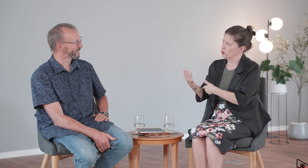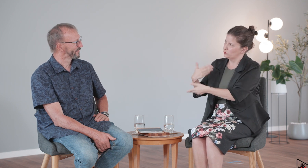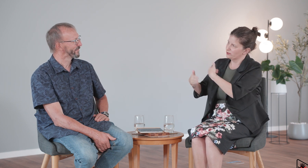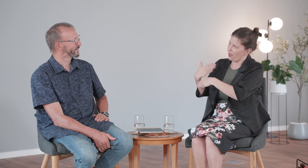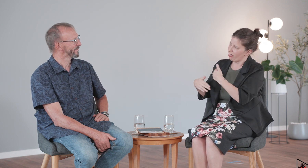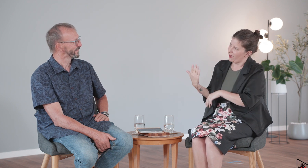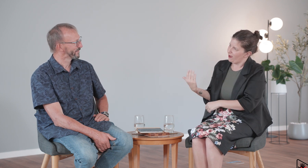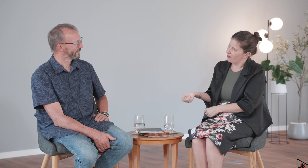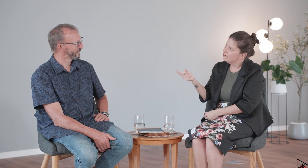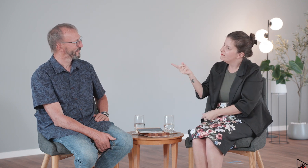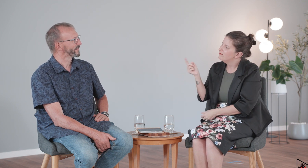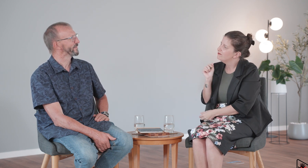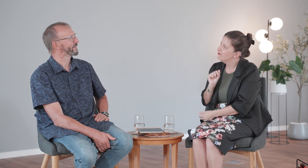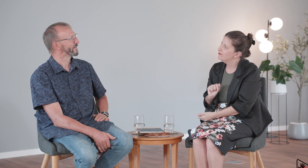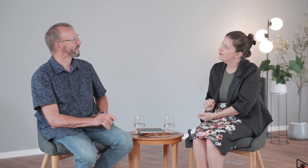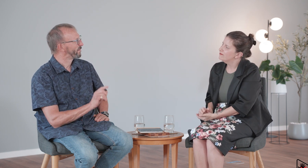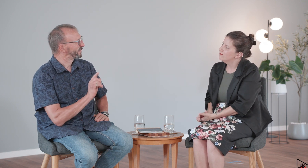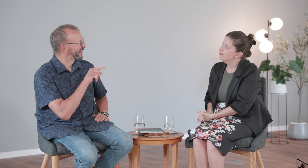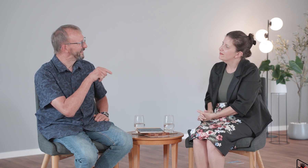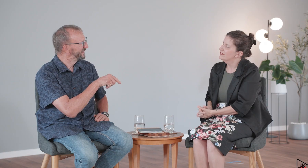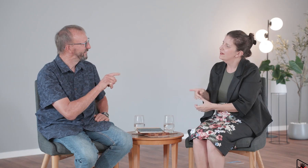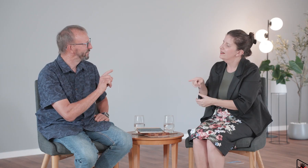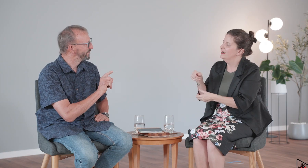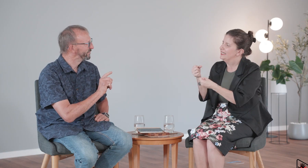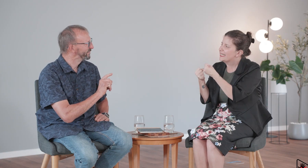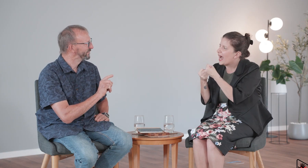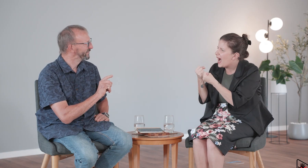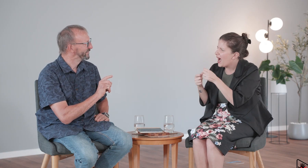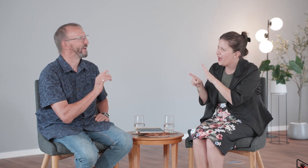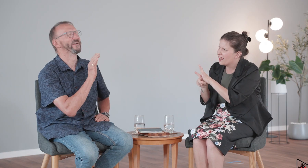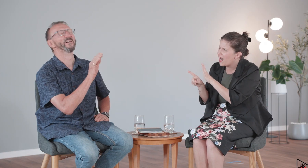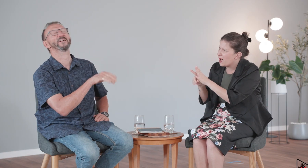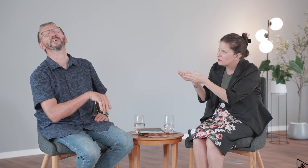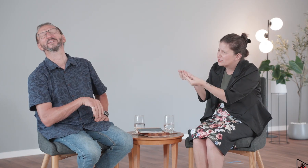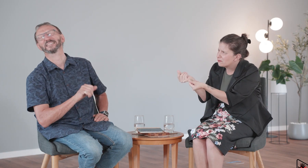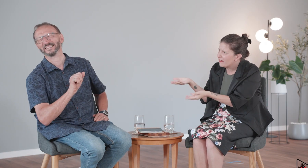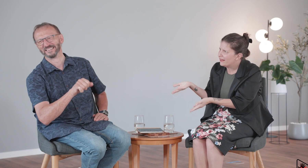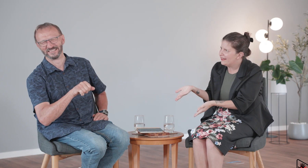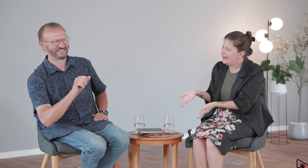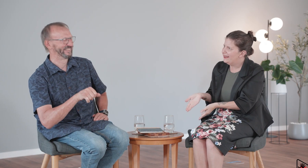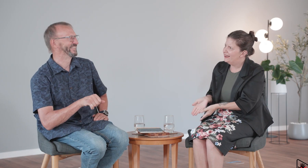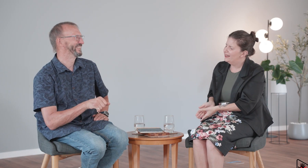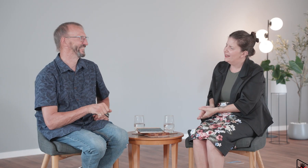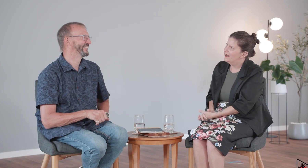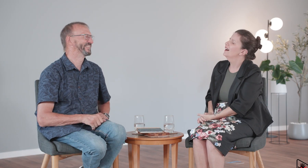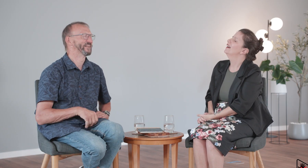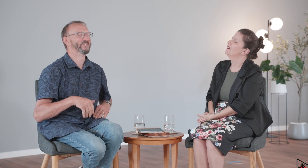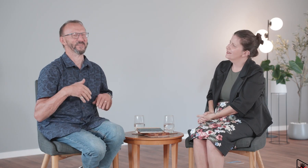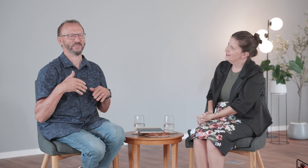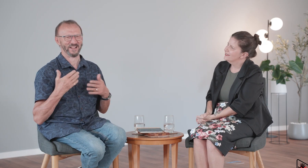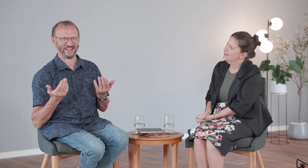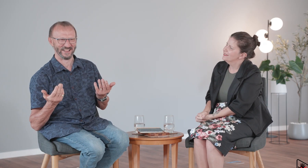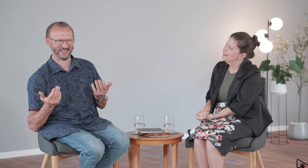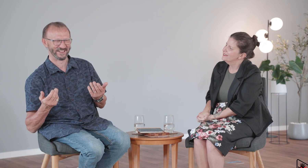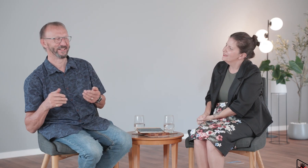were able to tell me. Oh, what story was that? A story of a car alarm or something? Oh, yes.